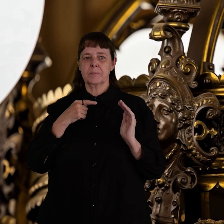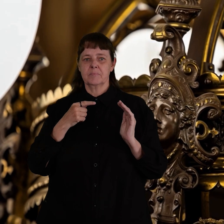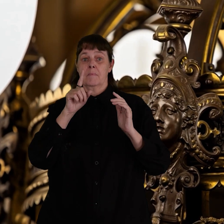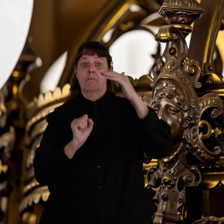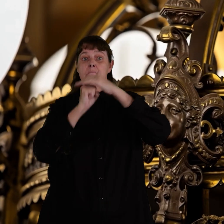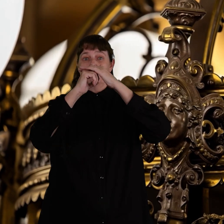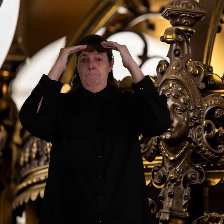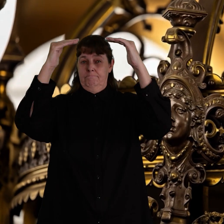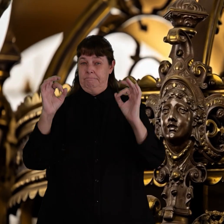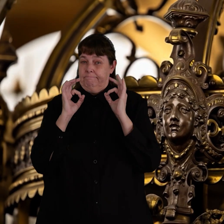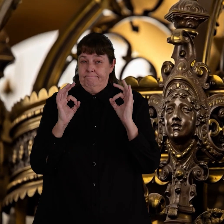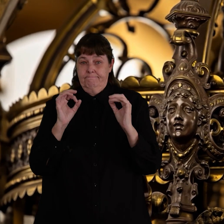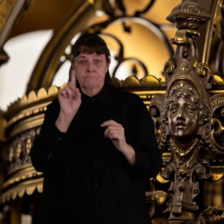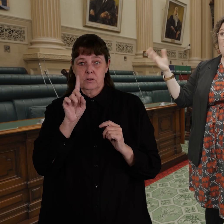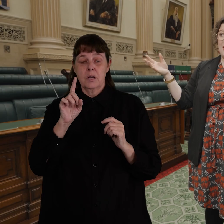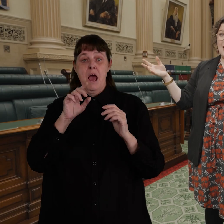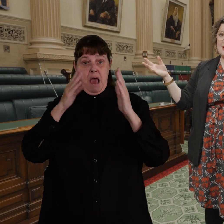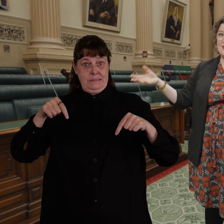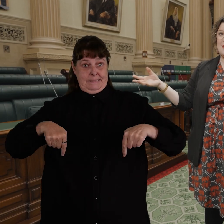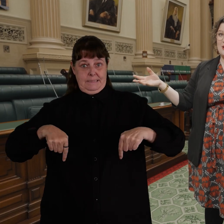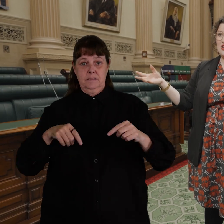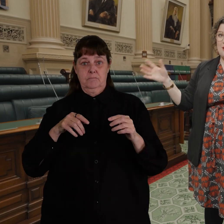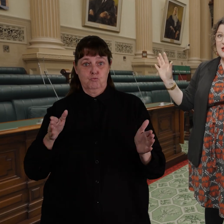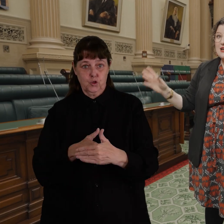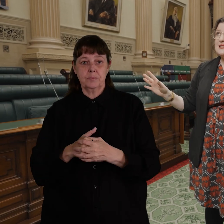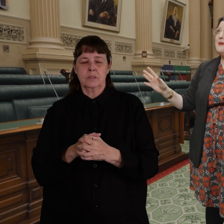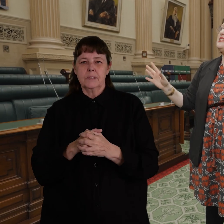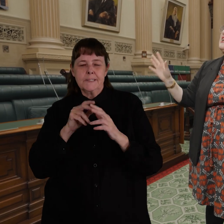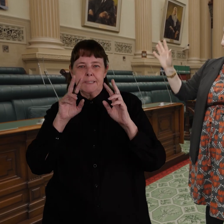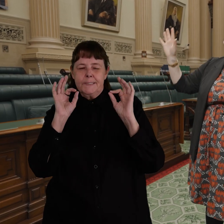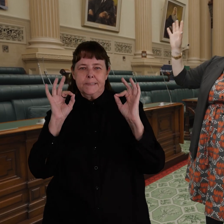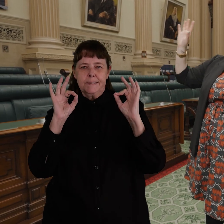ceiling is one of the most special parts of the House of Assembly chamber. It is spectacular,